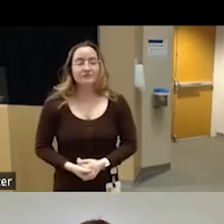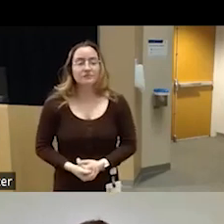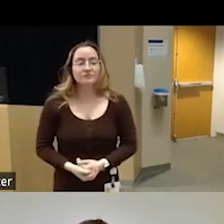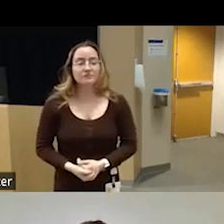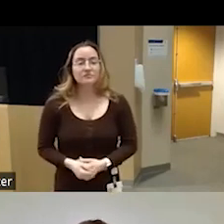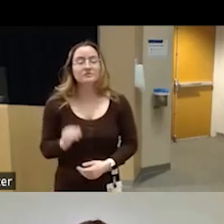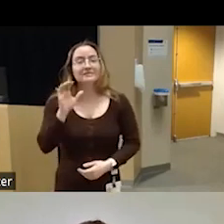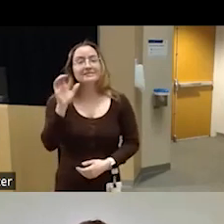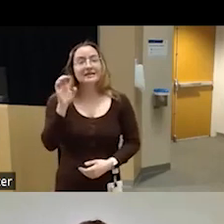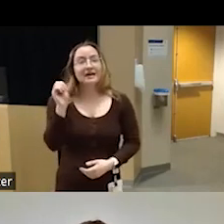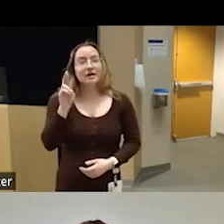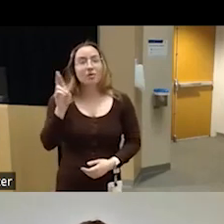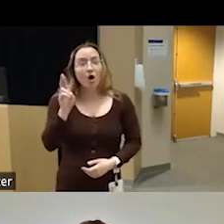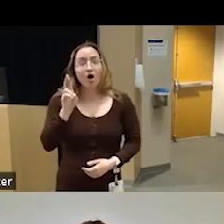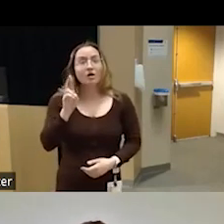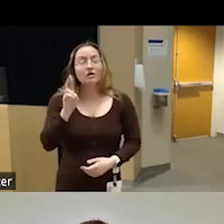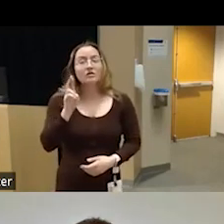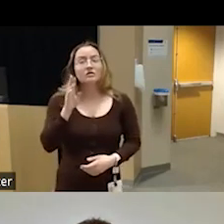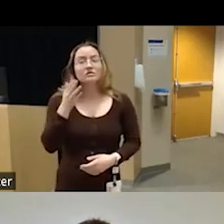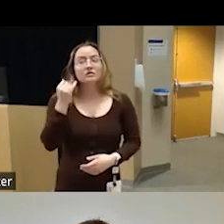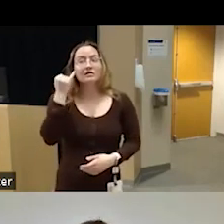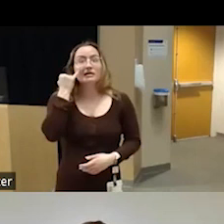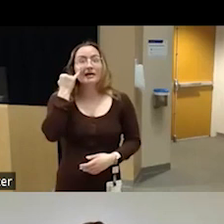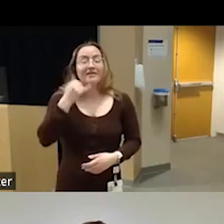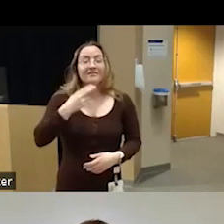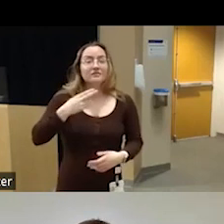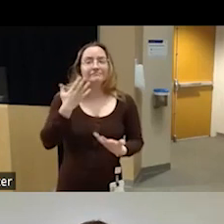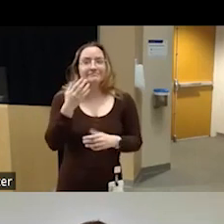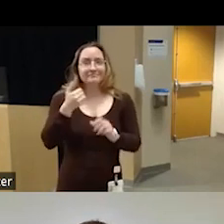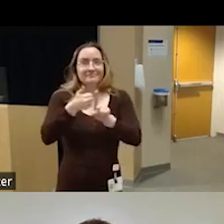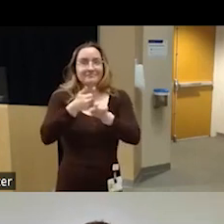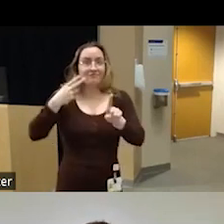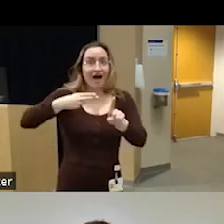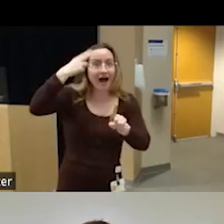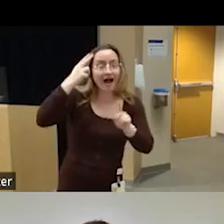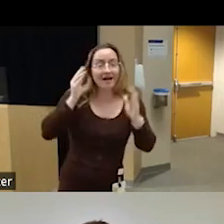not higher generally than in people without antipsychotics and without schizophrenia or